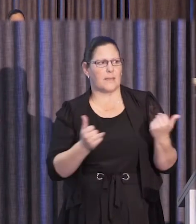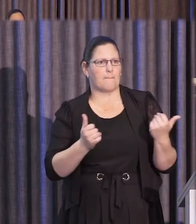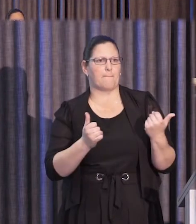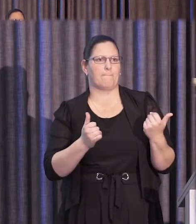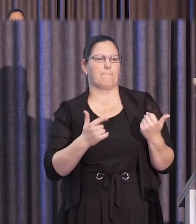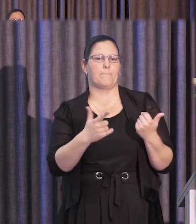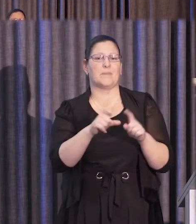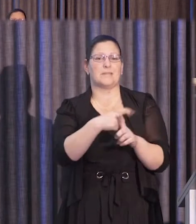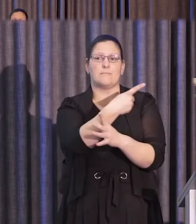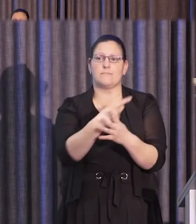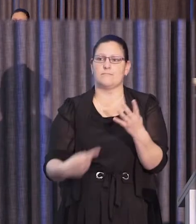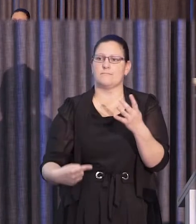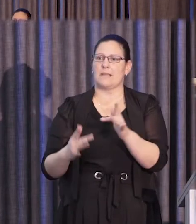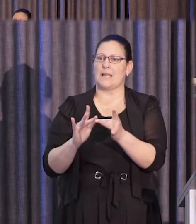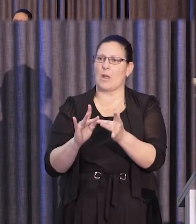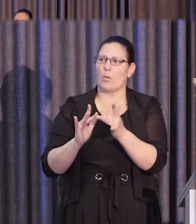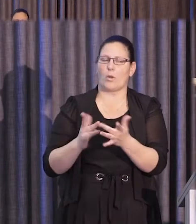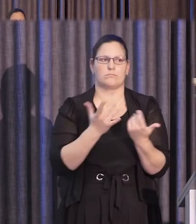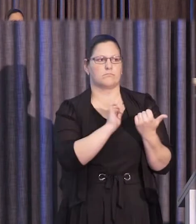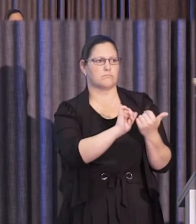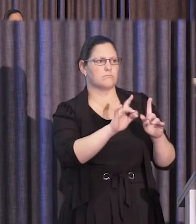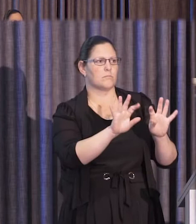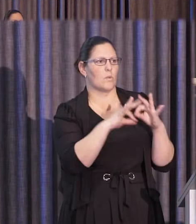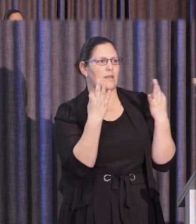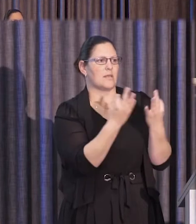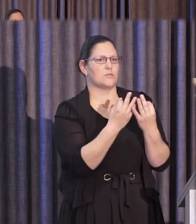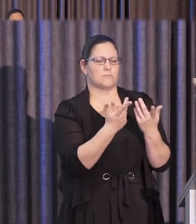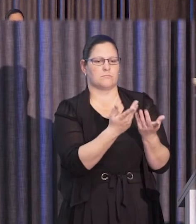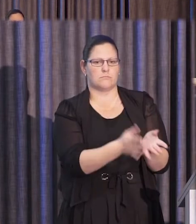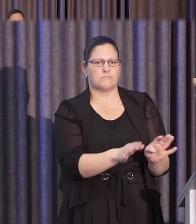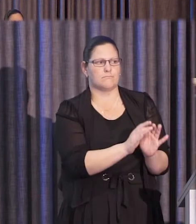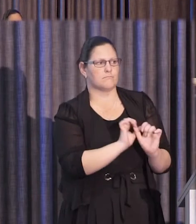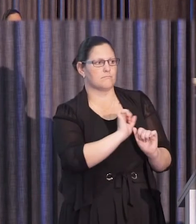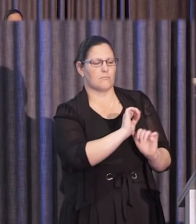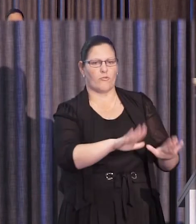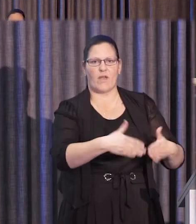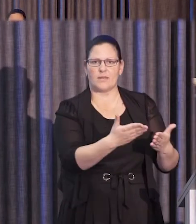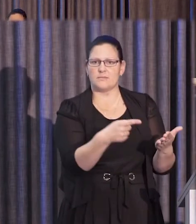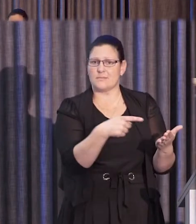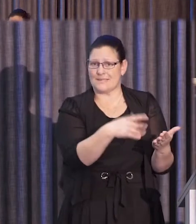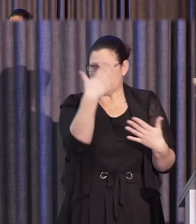of the provider organizations, and the peer bodies didn't necessarily know about them all because they tended to have been, you know,